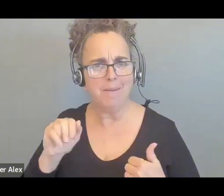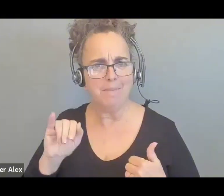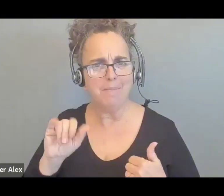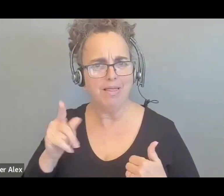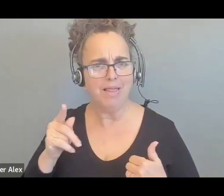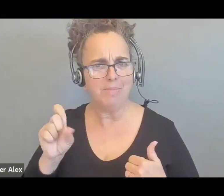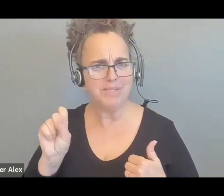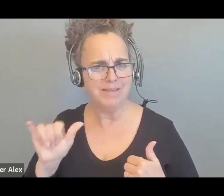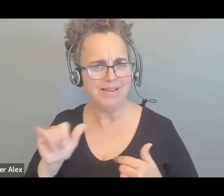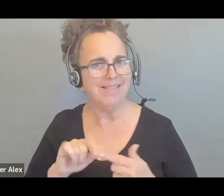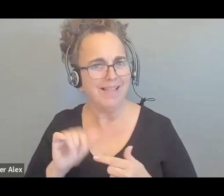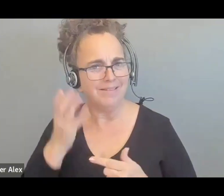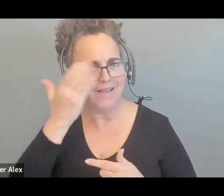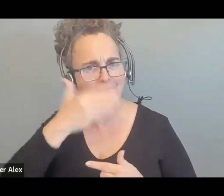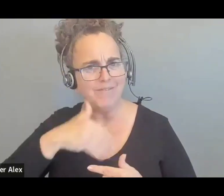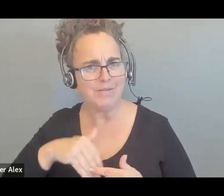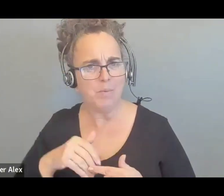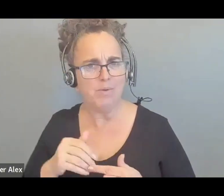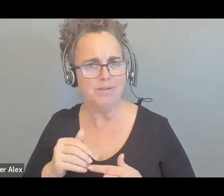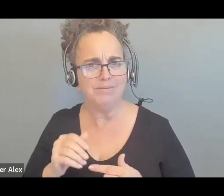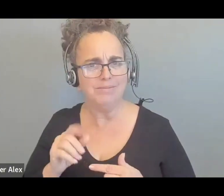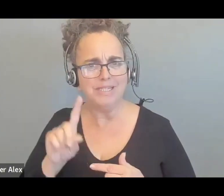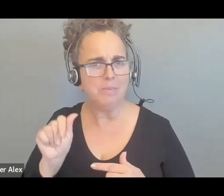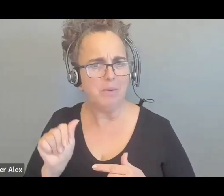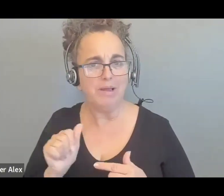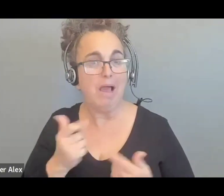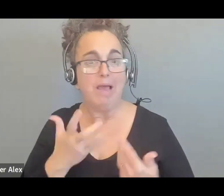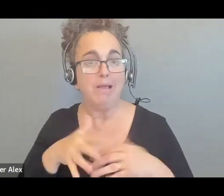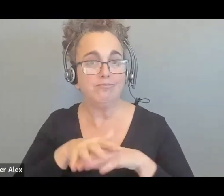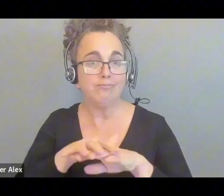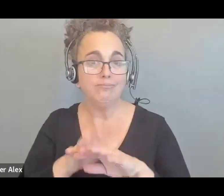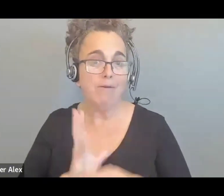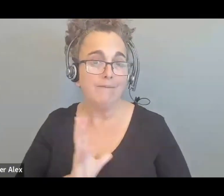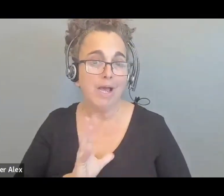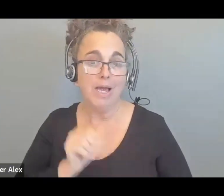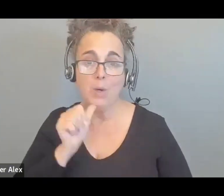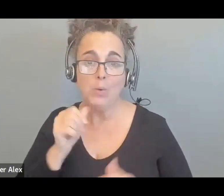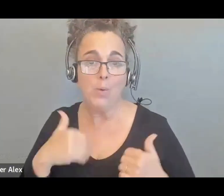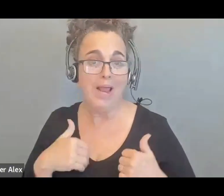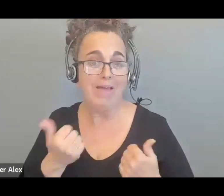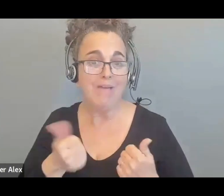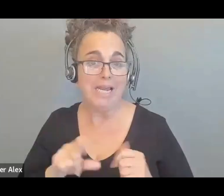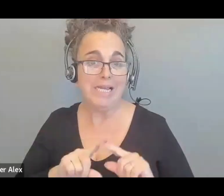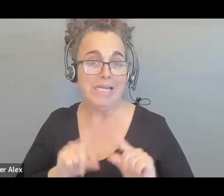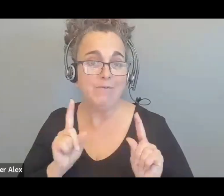So I've gotten away with fitting in and seeming like I don't have a difference for a long time.